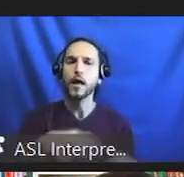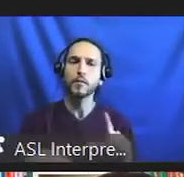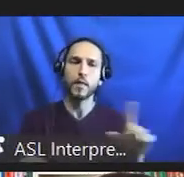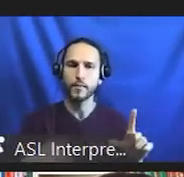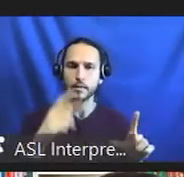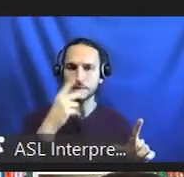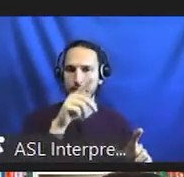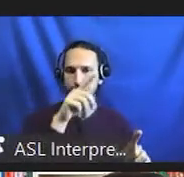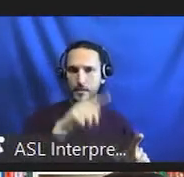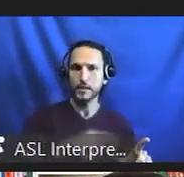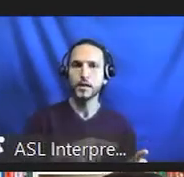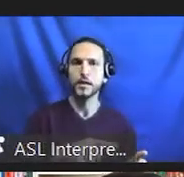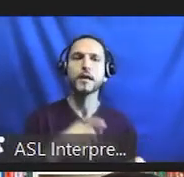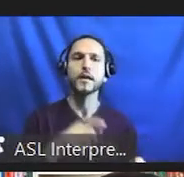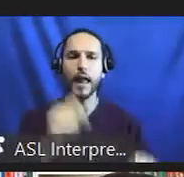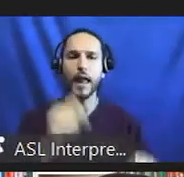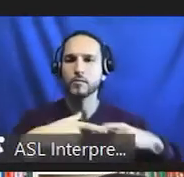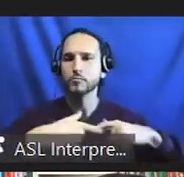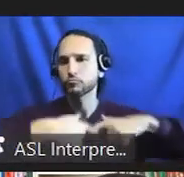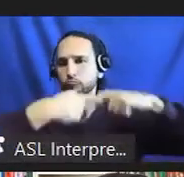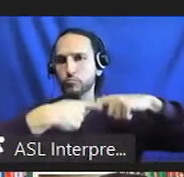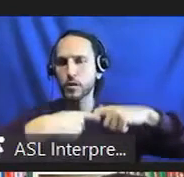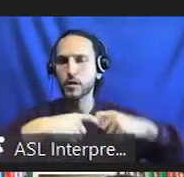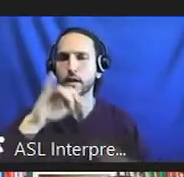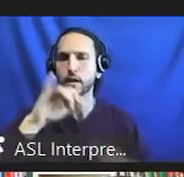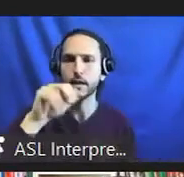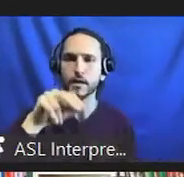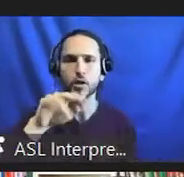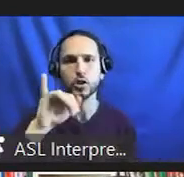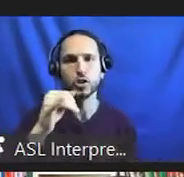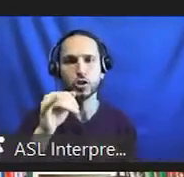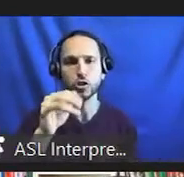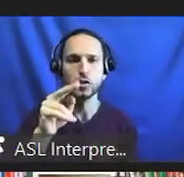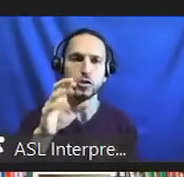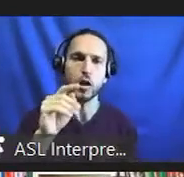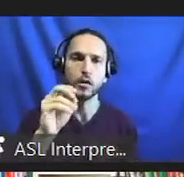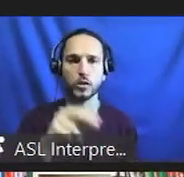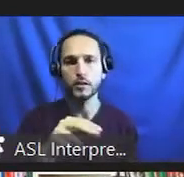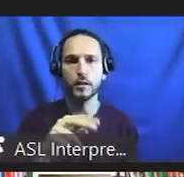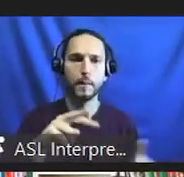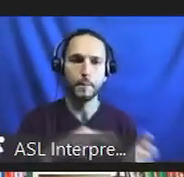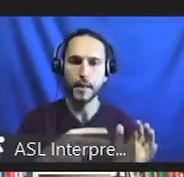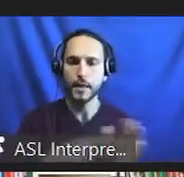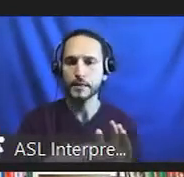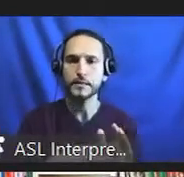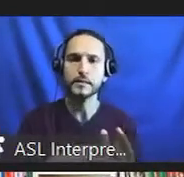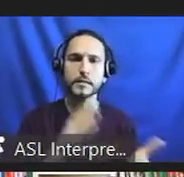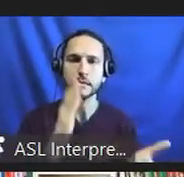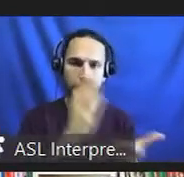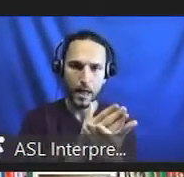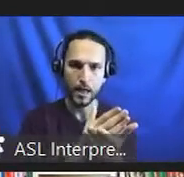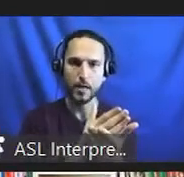An injunction-- a temporary, preliminary, or permanent injunction. That means stopping someone from doing something